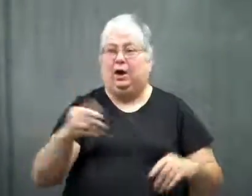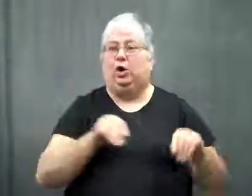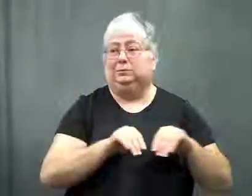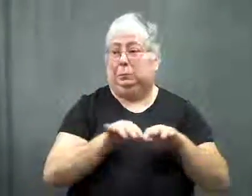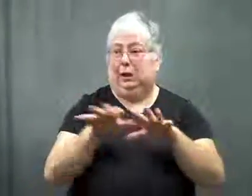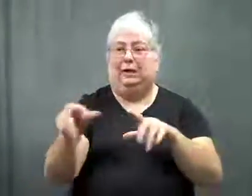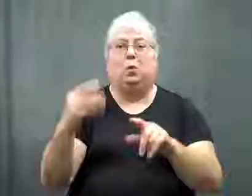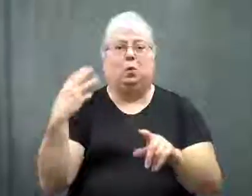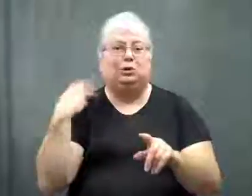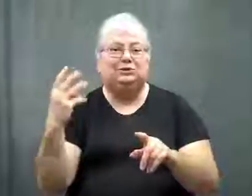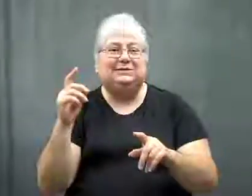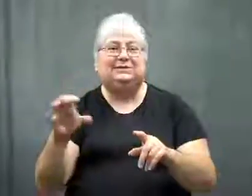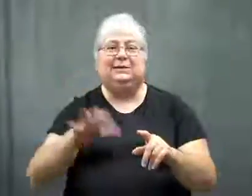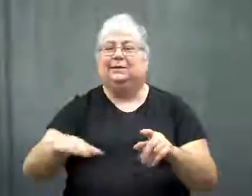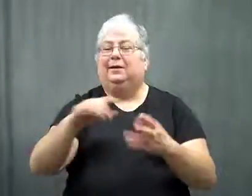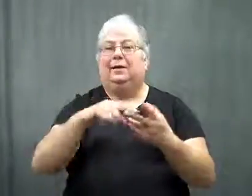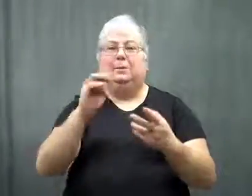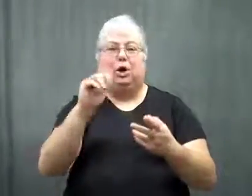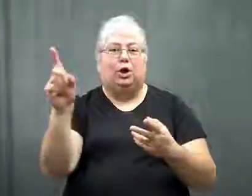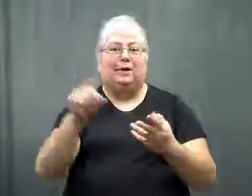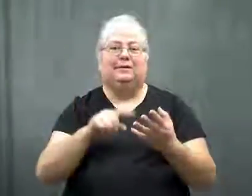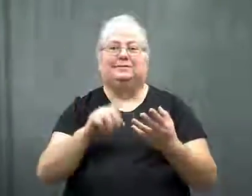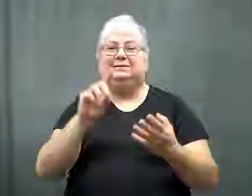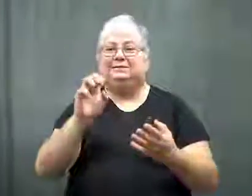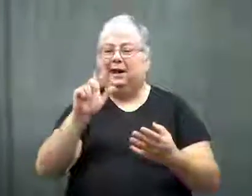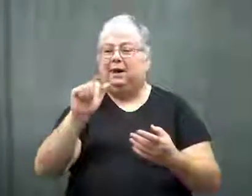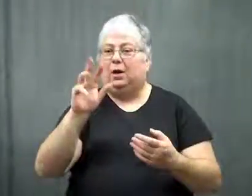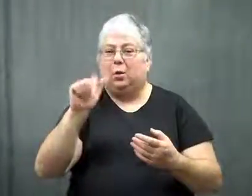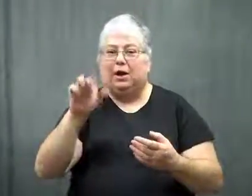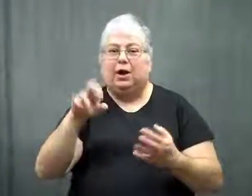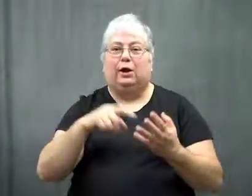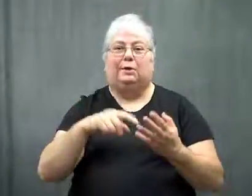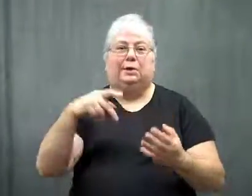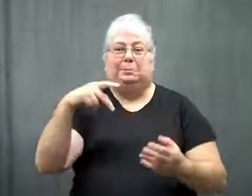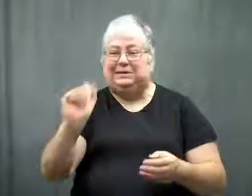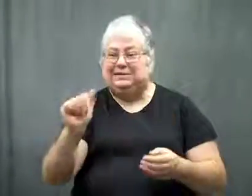The outages spread to Washington D.C., Maryland, Delaware,